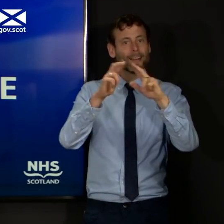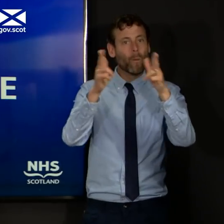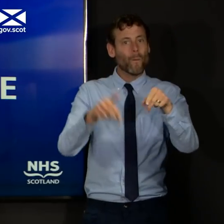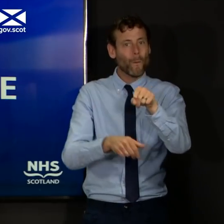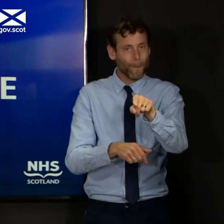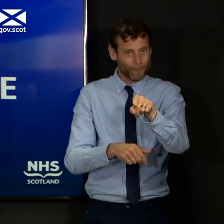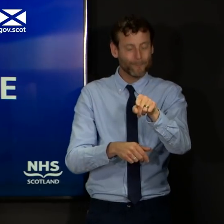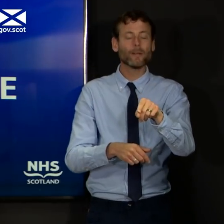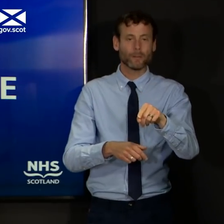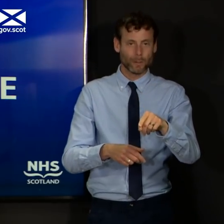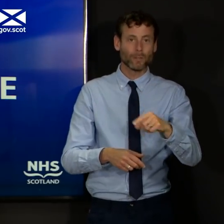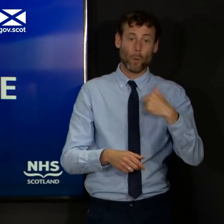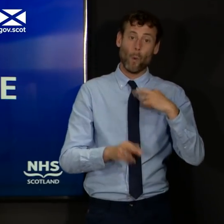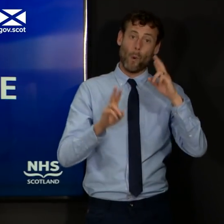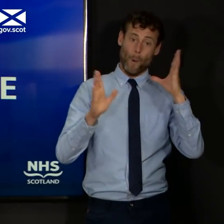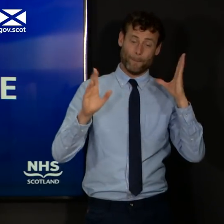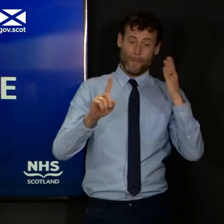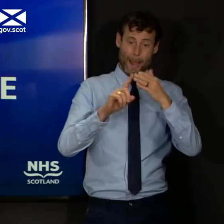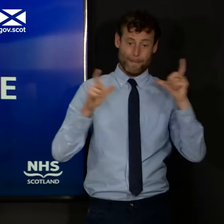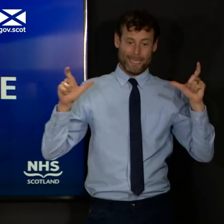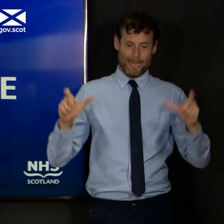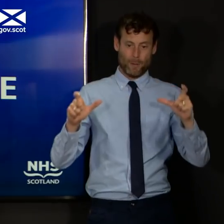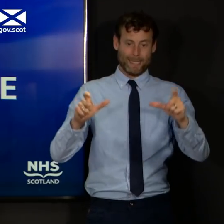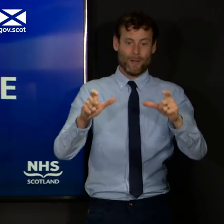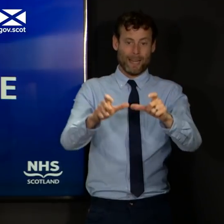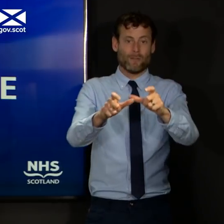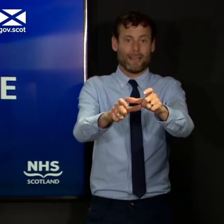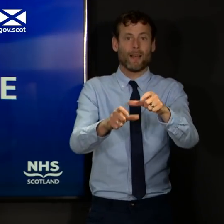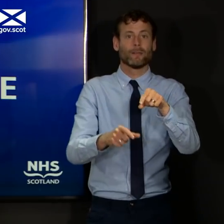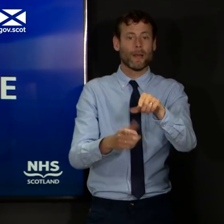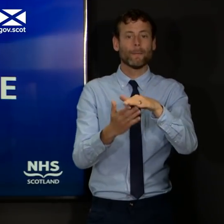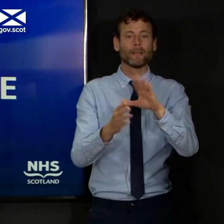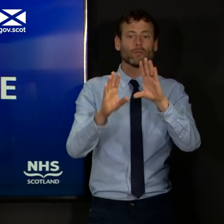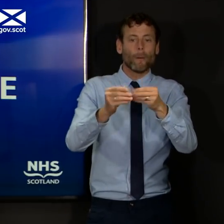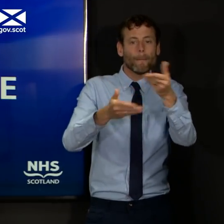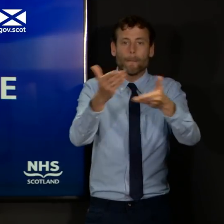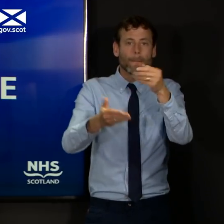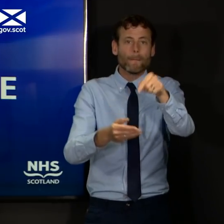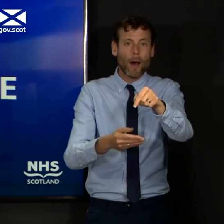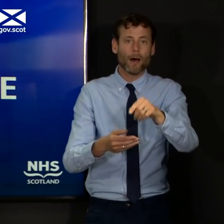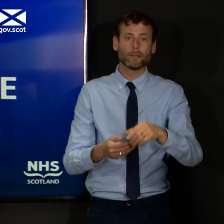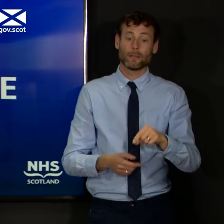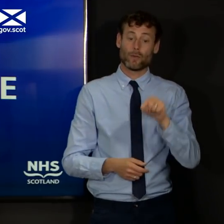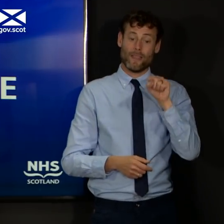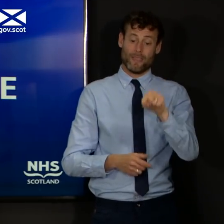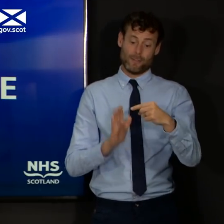and transmitting from one resident to another. So that data will be important. The cumulative